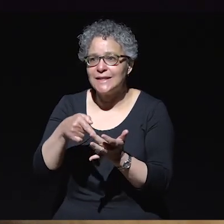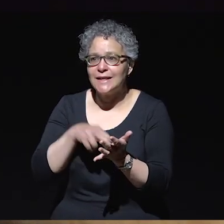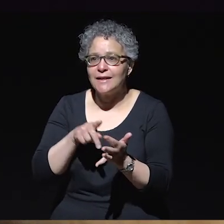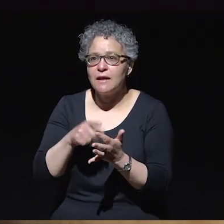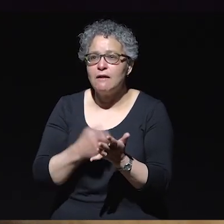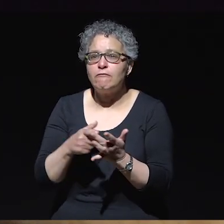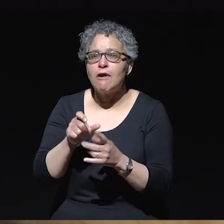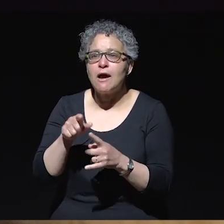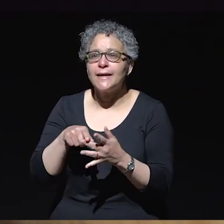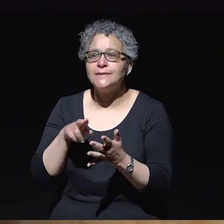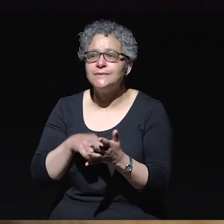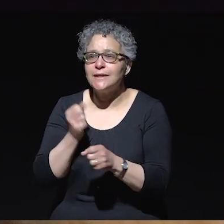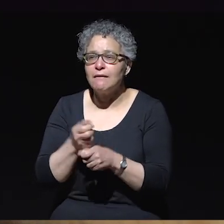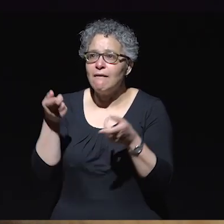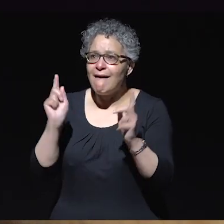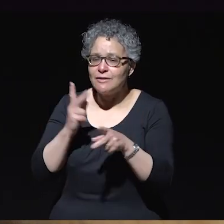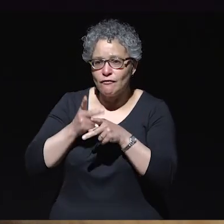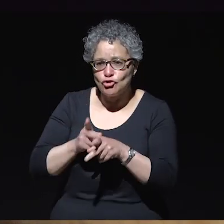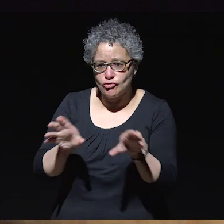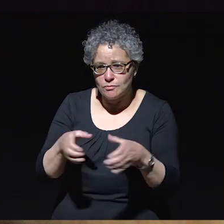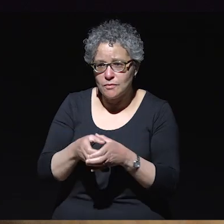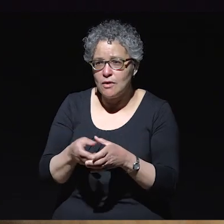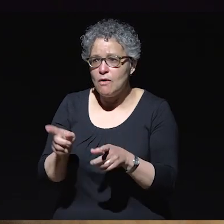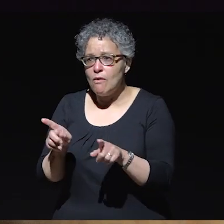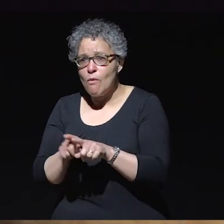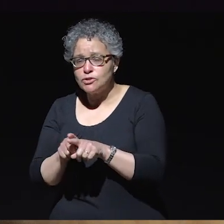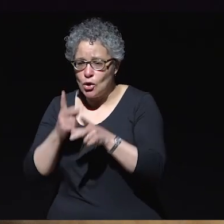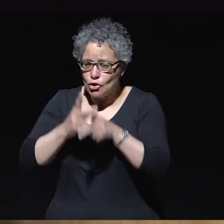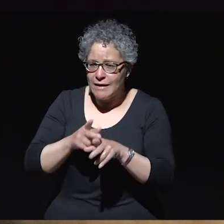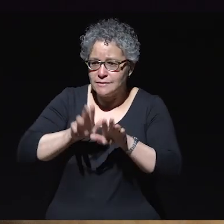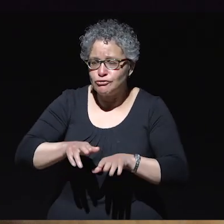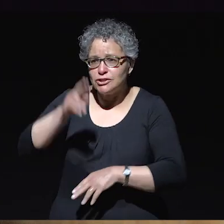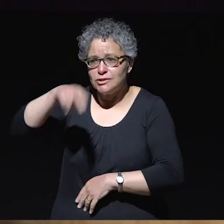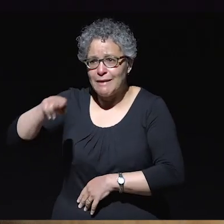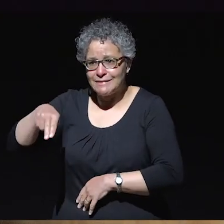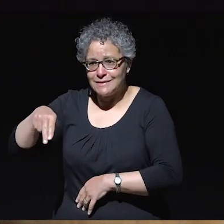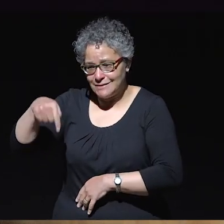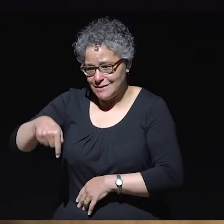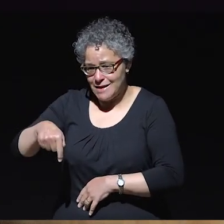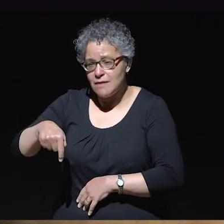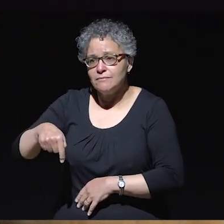and Curator of British Paintings here at the National Gallery. And today we're going to be looking at Gainsborough's 'Blue Boy',